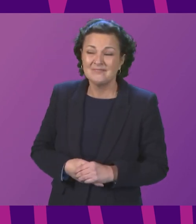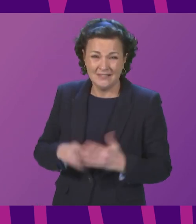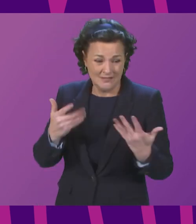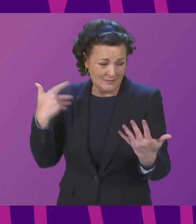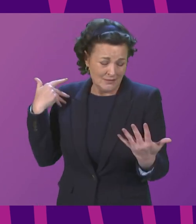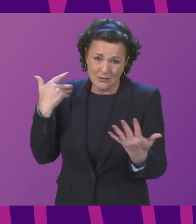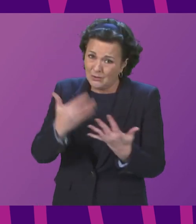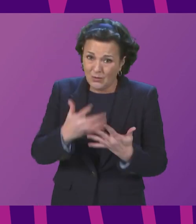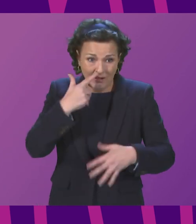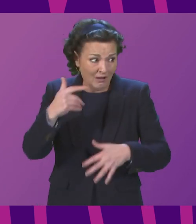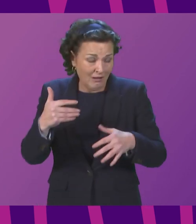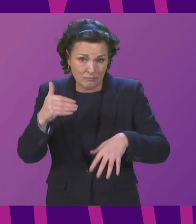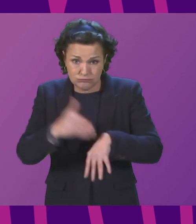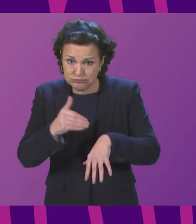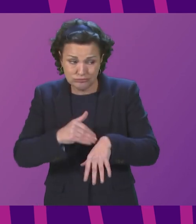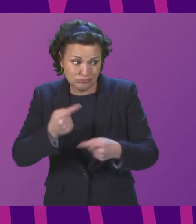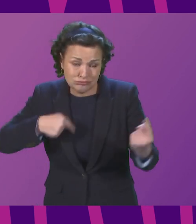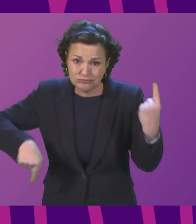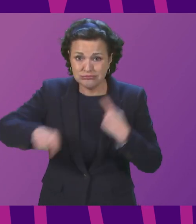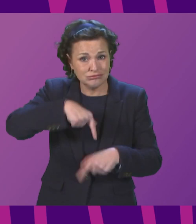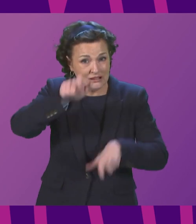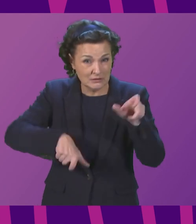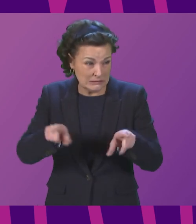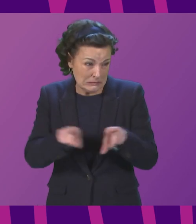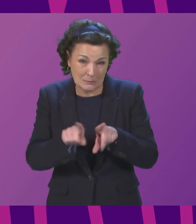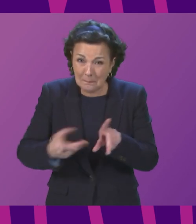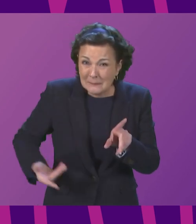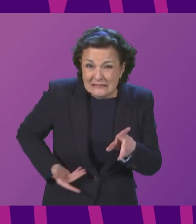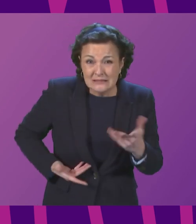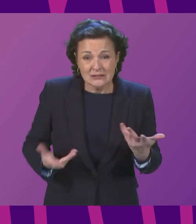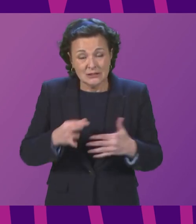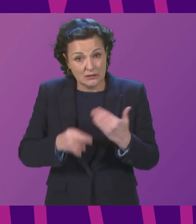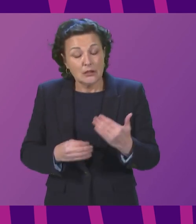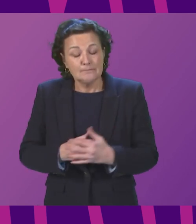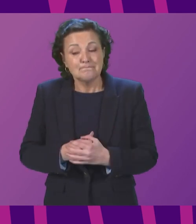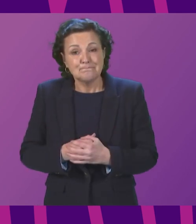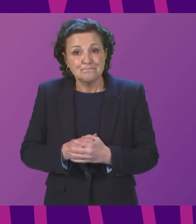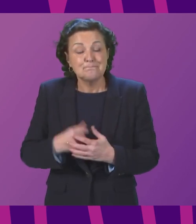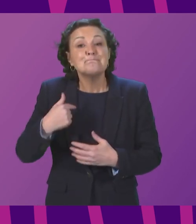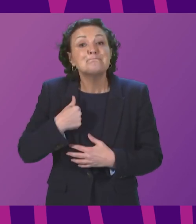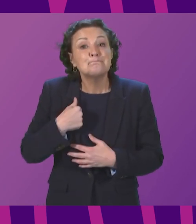everyone—especially on businesses. Last week, I confirmed the allocation of more than